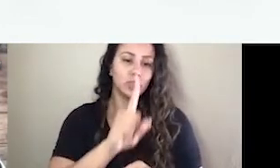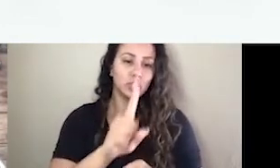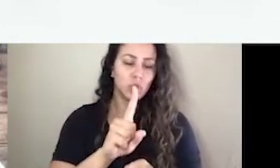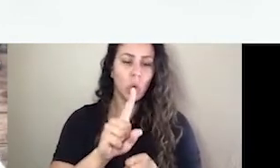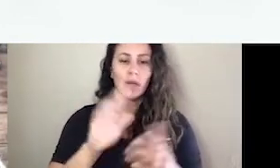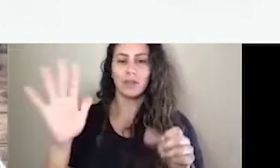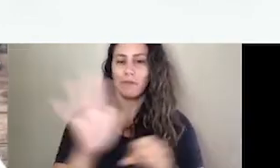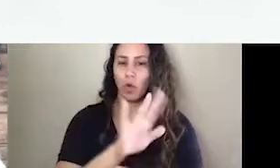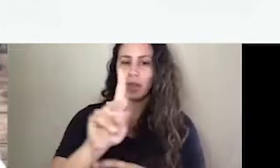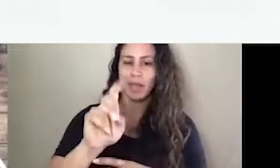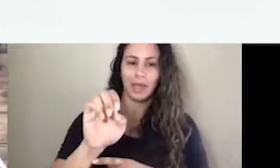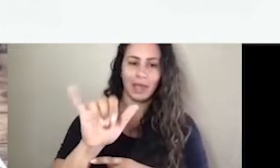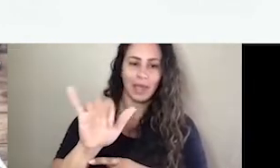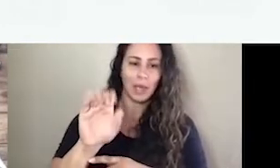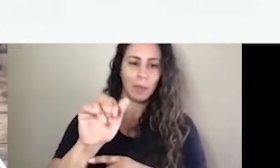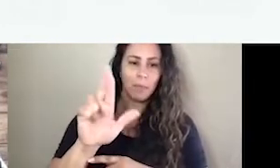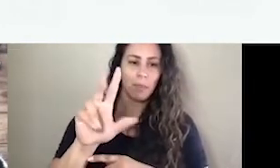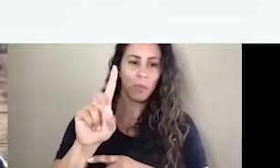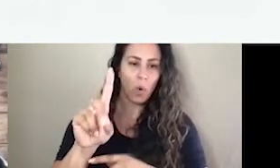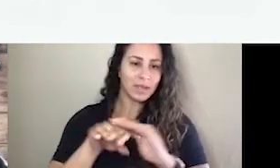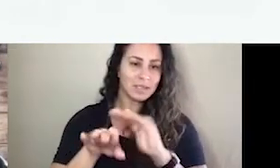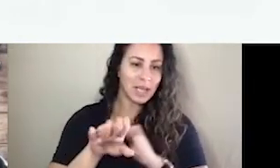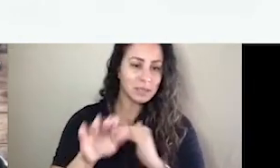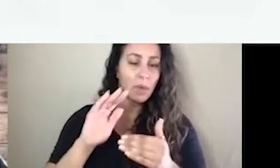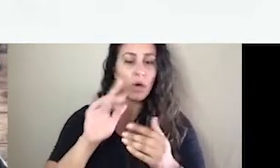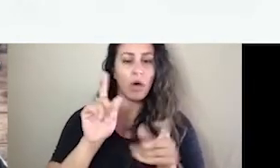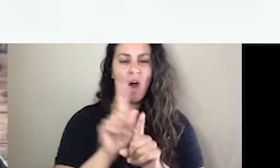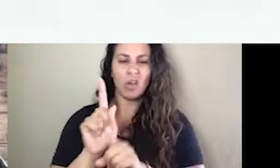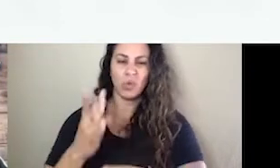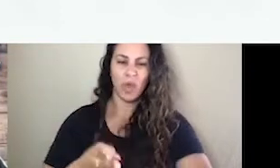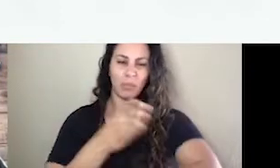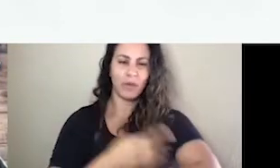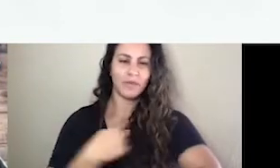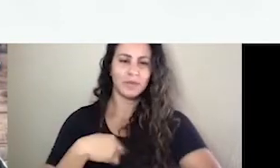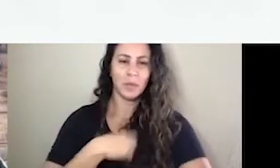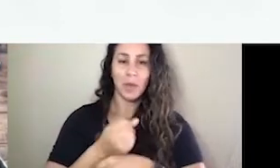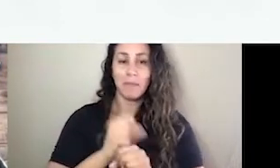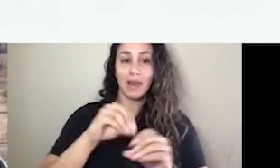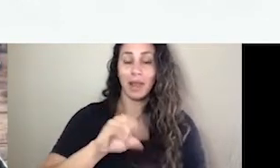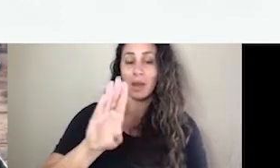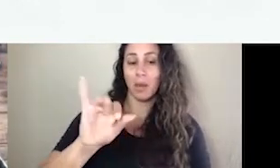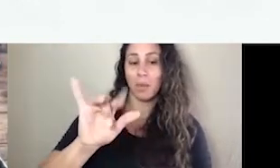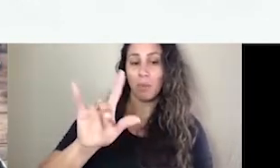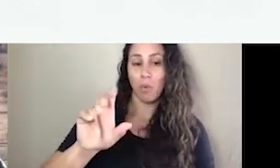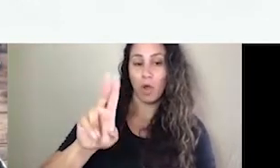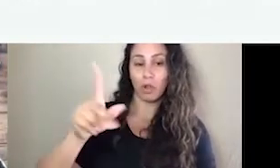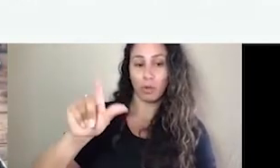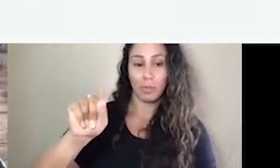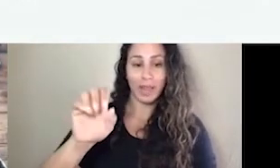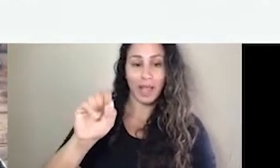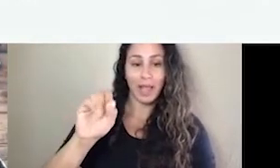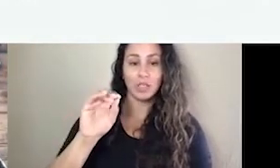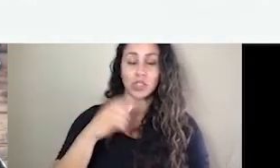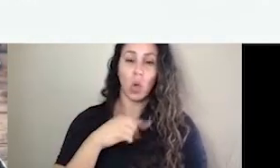AND IMPROVEMENTS MADE IN THE BOILER PLATE. I HIGHLY RECOMMEND TO CHECK OUT THE RELEASE NOTES IN